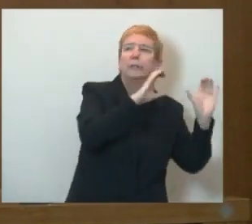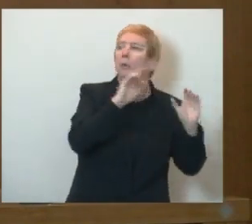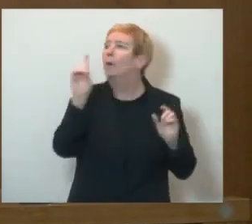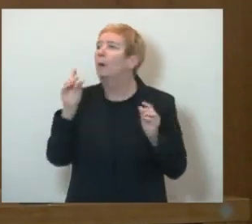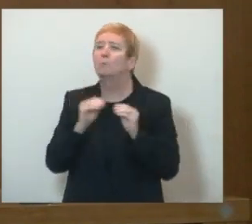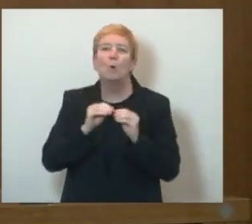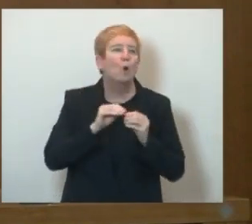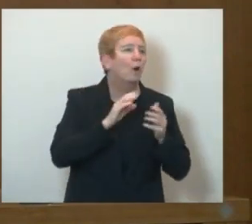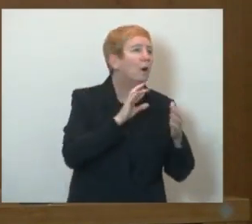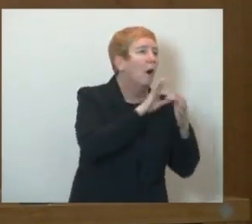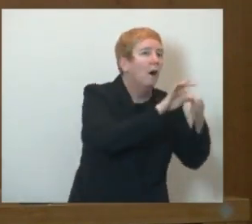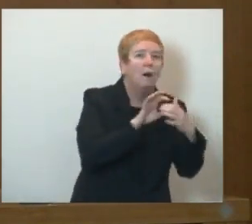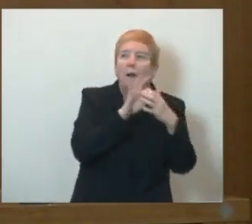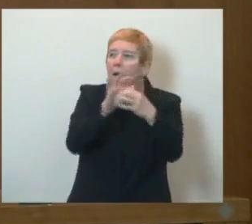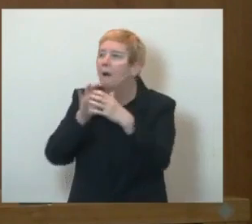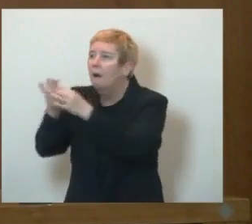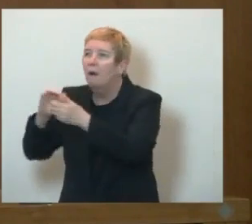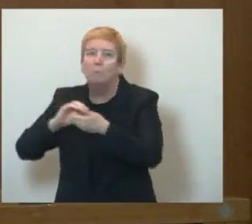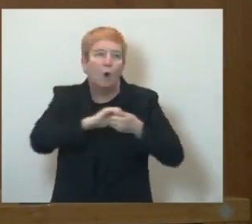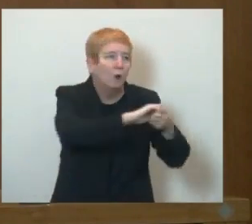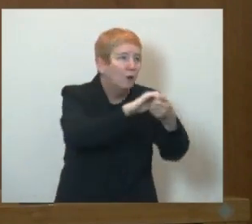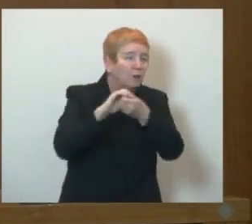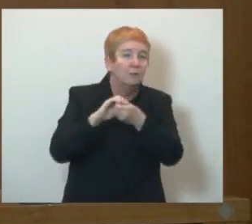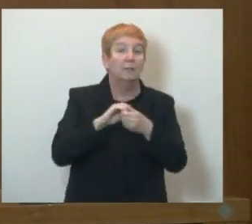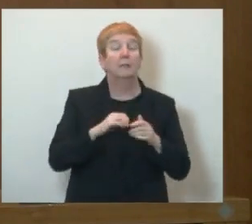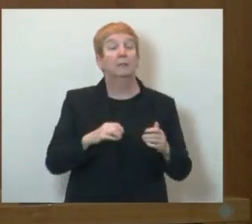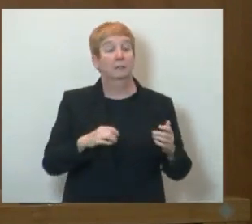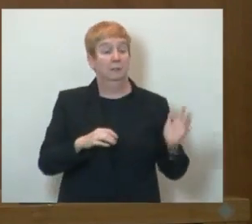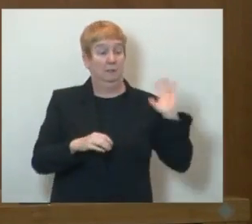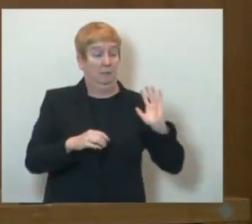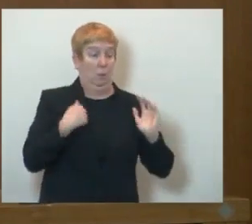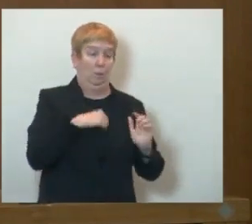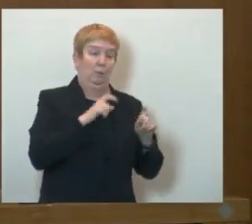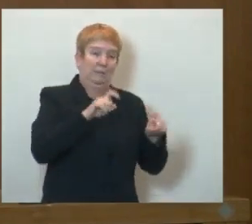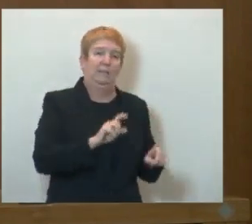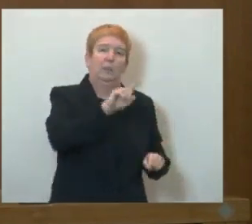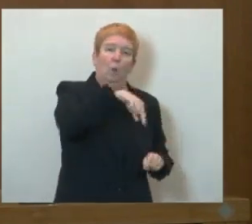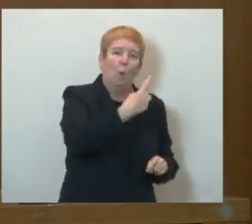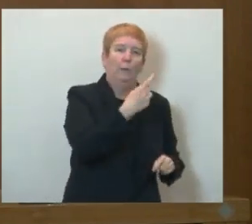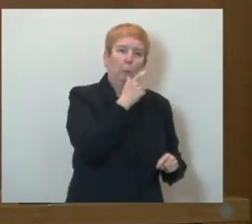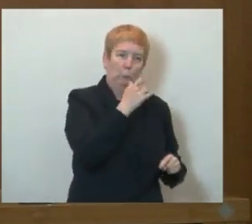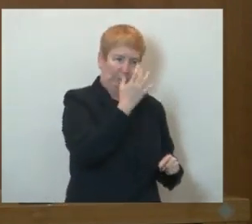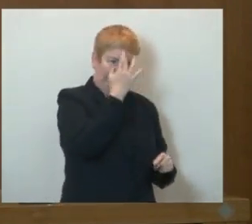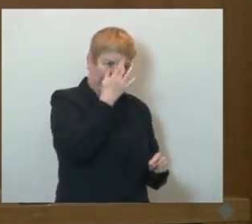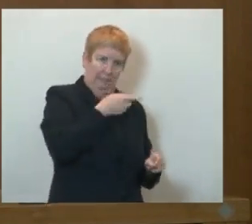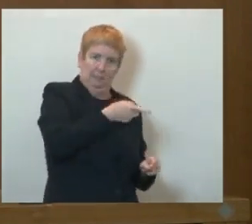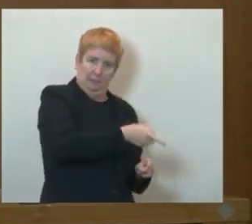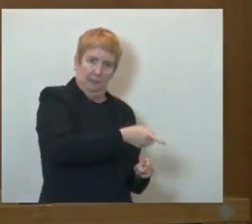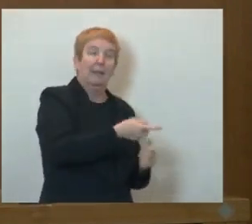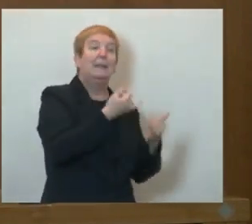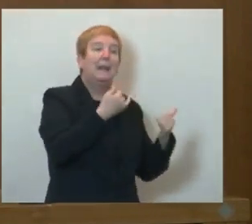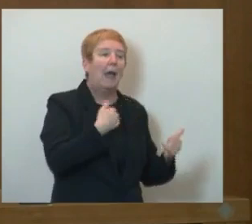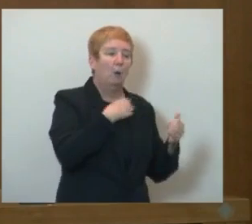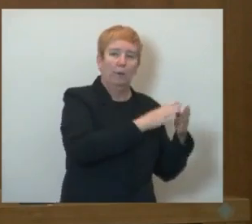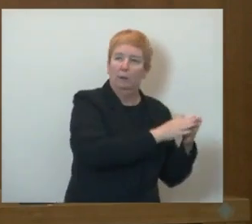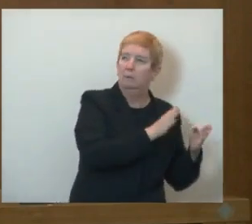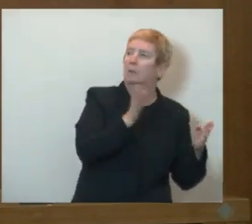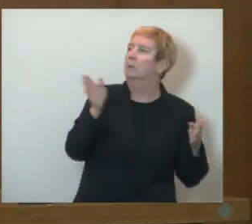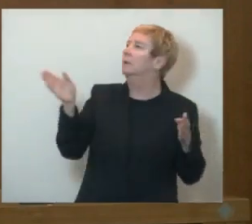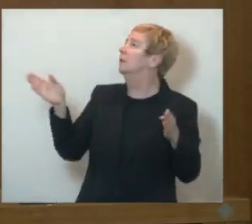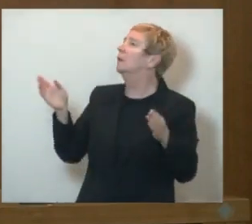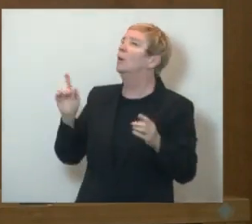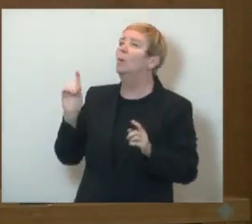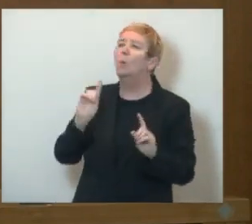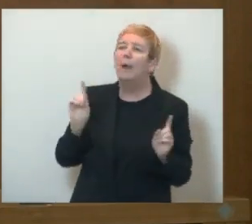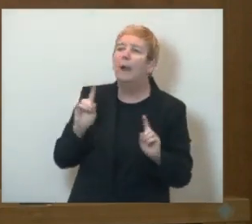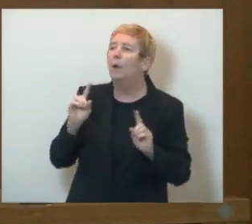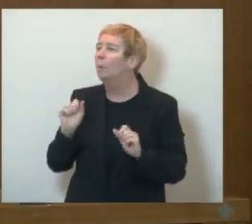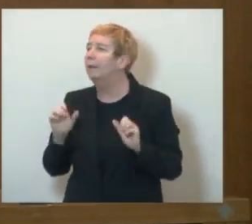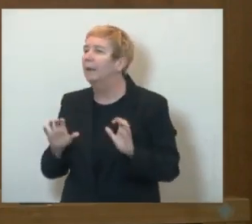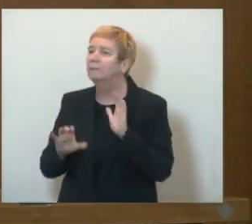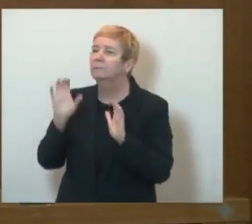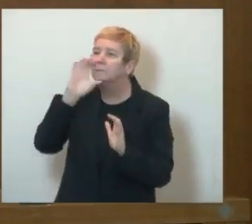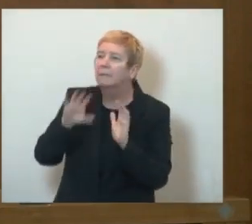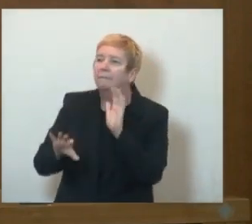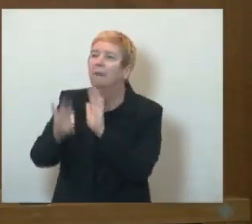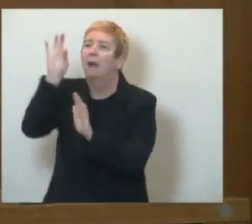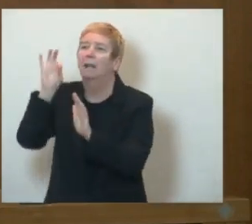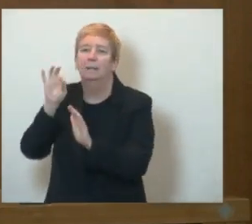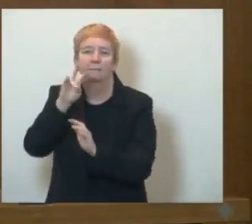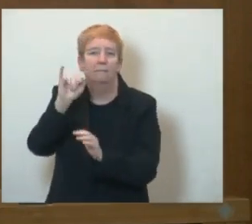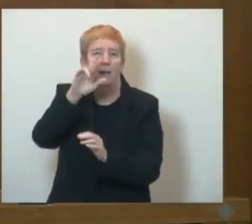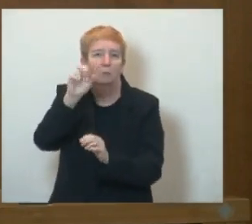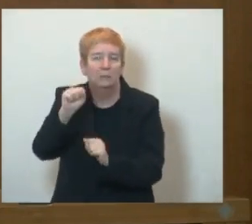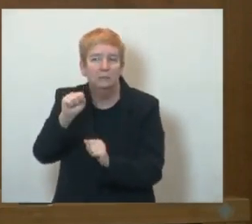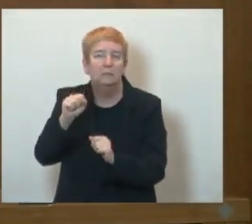WE HAVE MANY PARTNERS AS THE GOVERNOR SAID AND WE CONTINUE TO LOOK FOR OPPORTUNITIES TO INCREASE THAT AS YOU KNOW, WE’VE MOVED ON FROM TESTING JUST SICK PEOPLE TO LOOKING FOR DIFFERENT